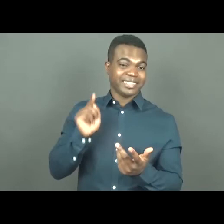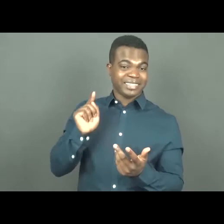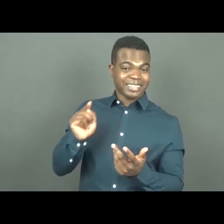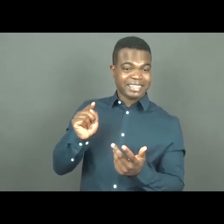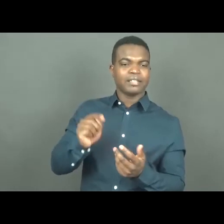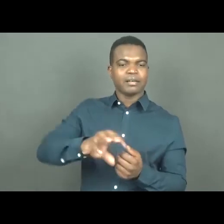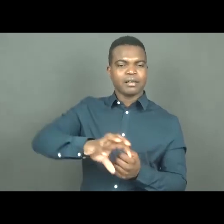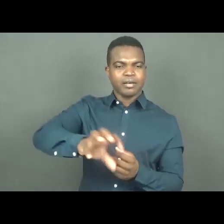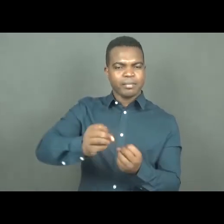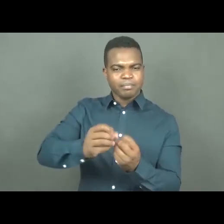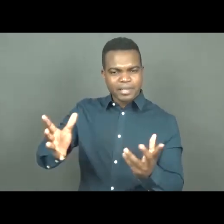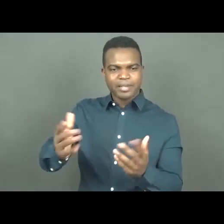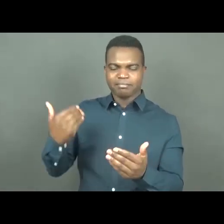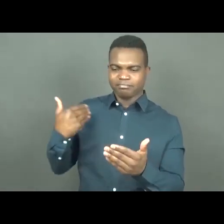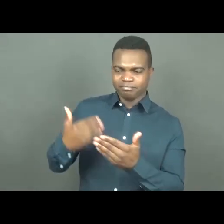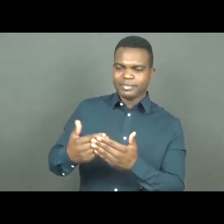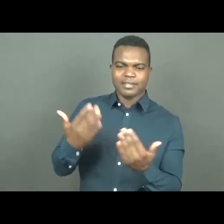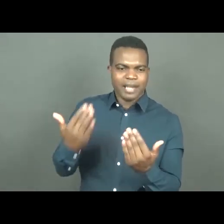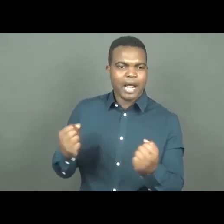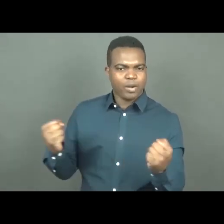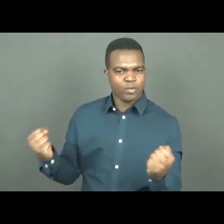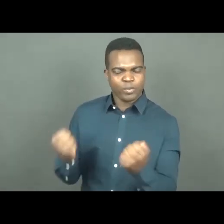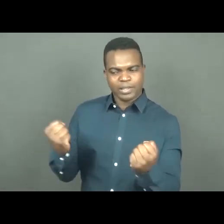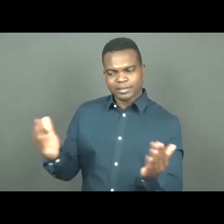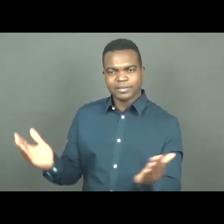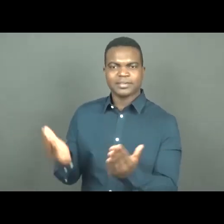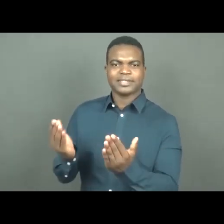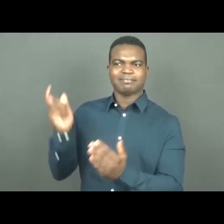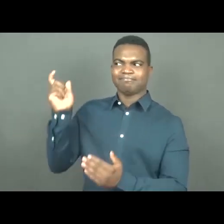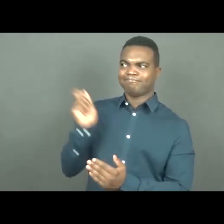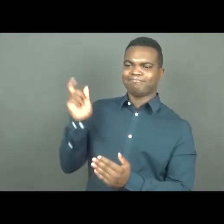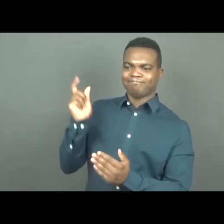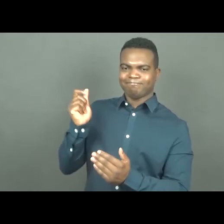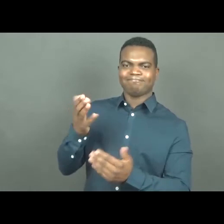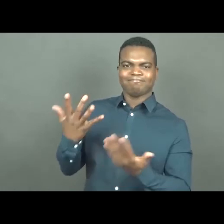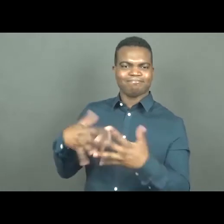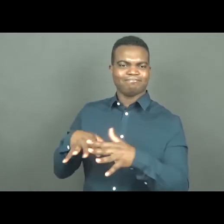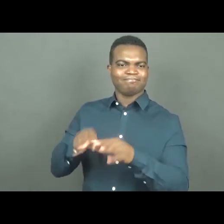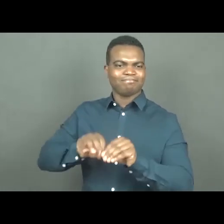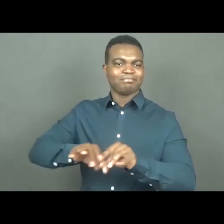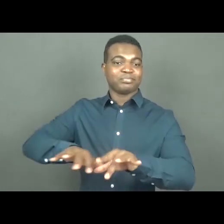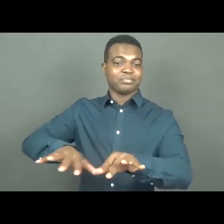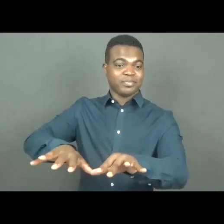These countries that have used the disability monograph data collected through the census,